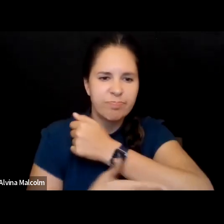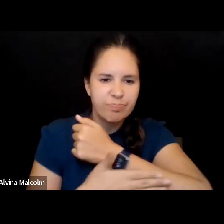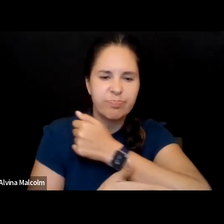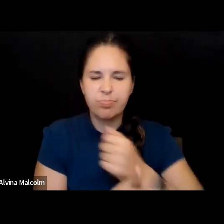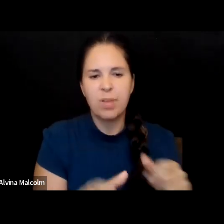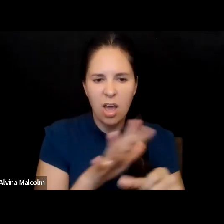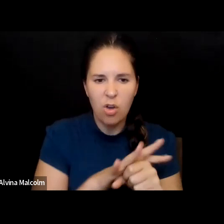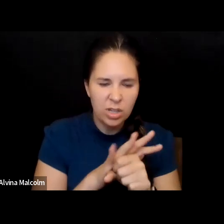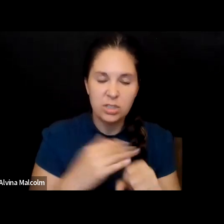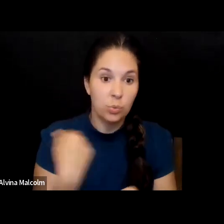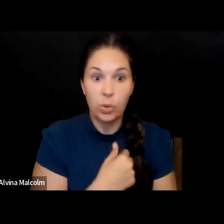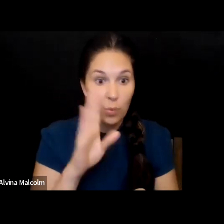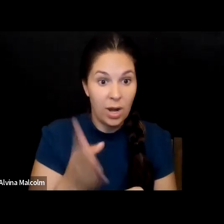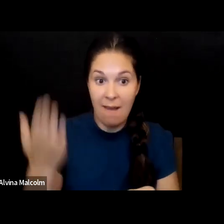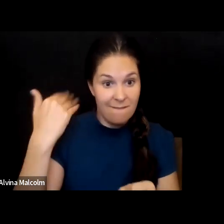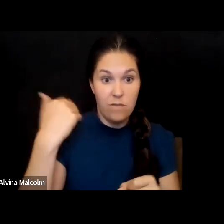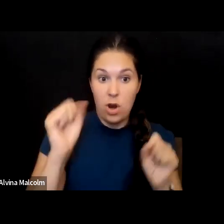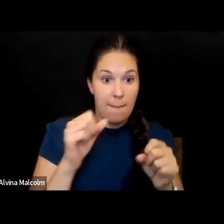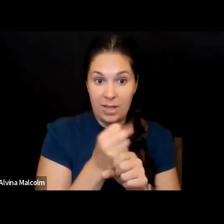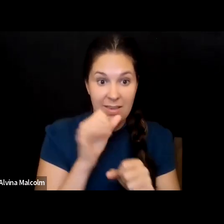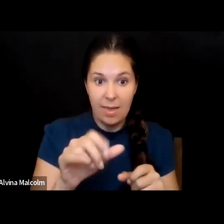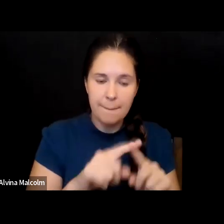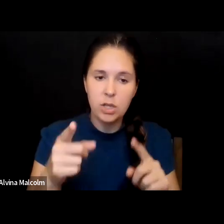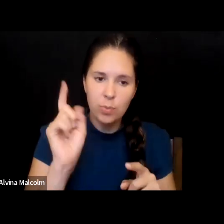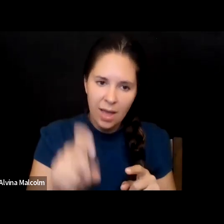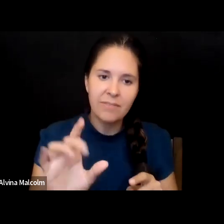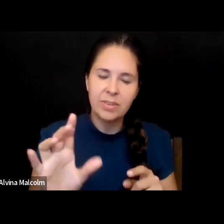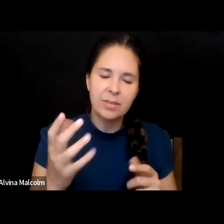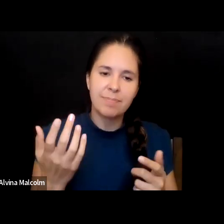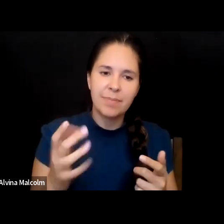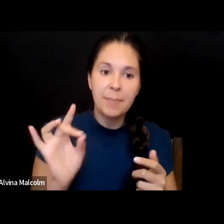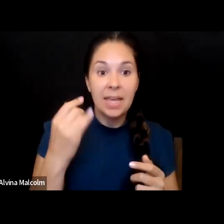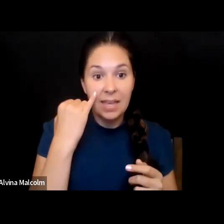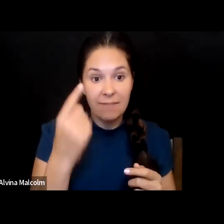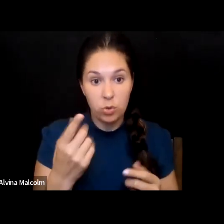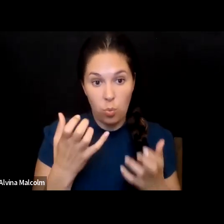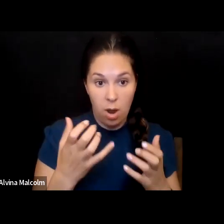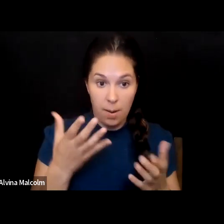gas cards this week for the CIL that